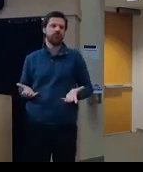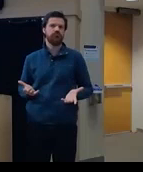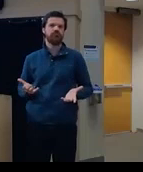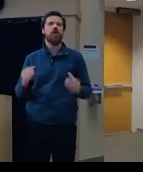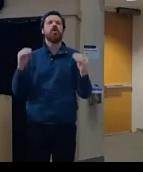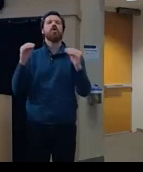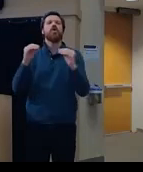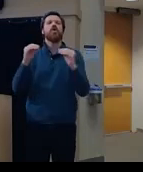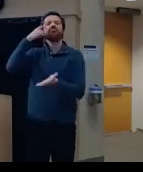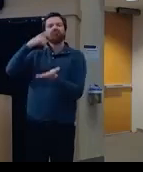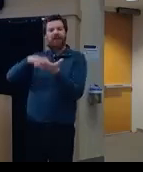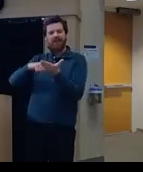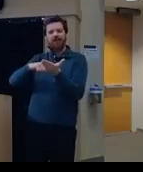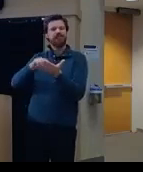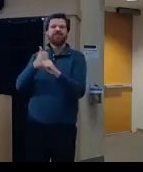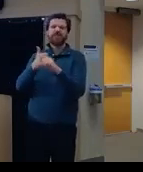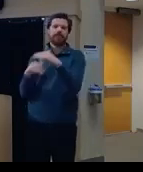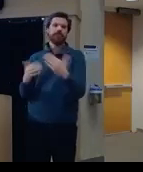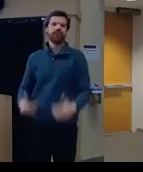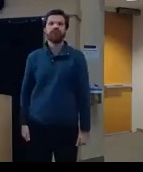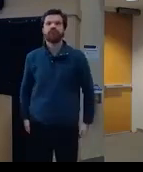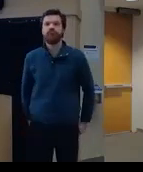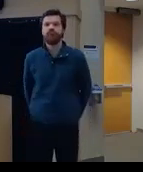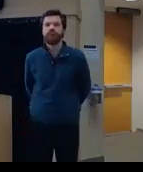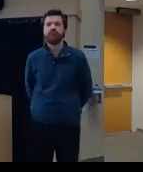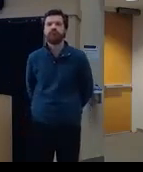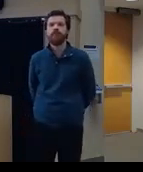limitations